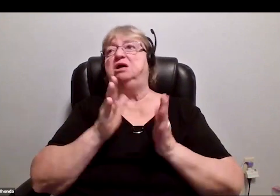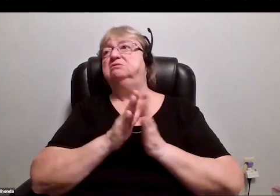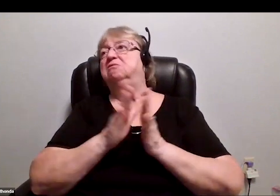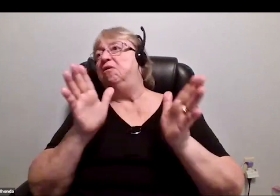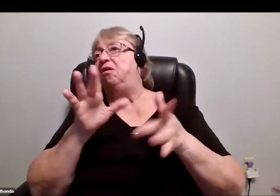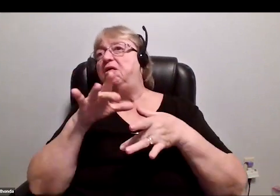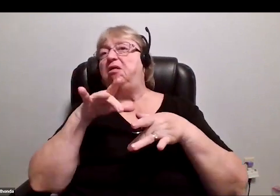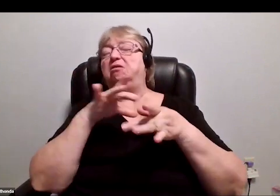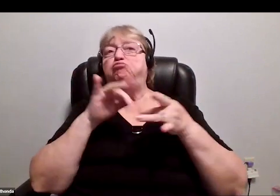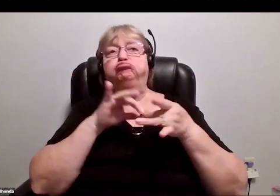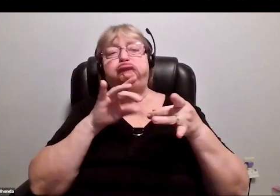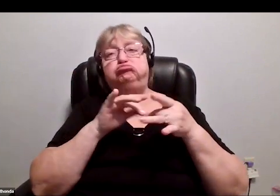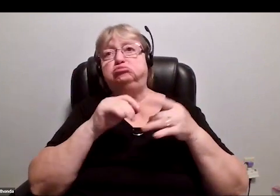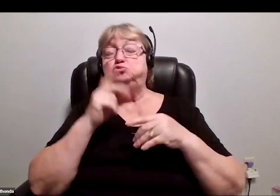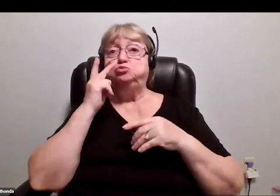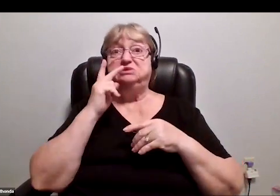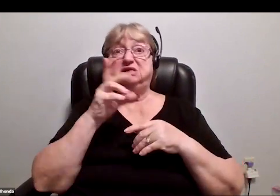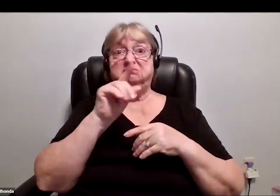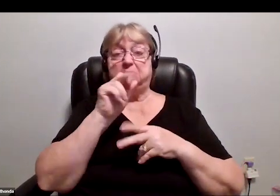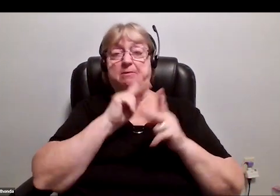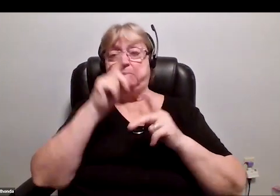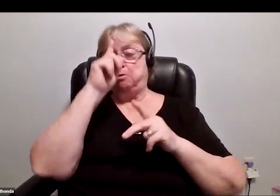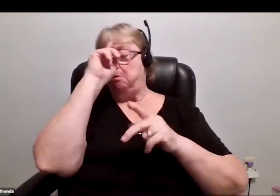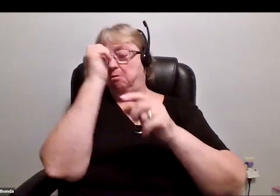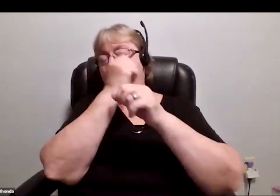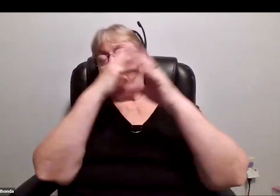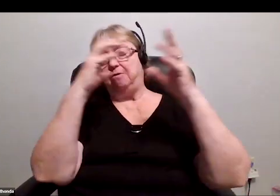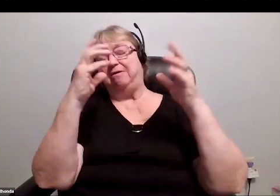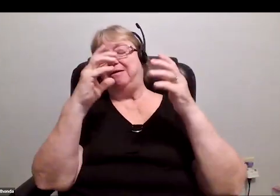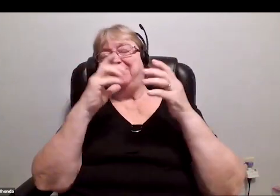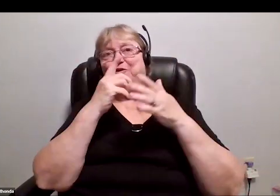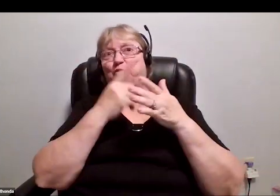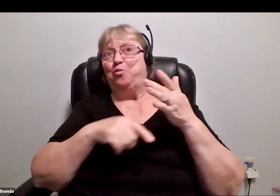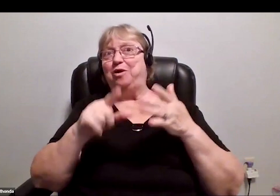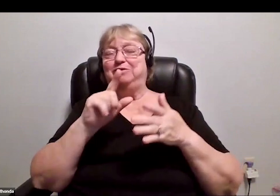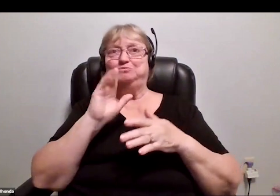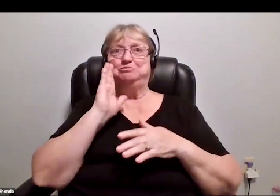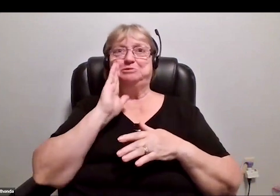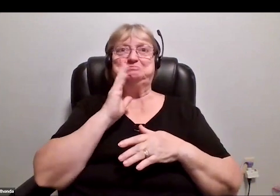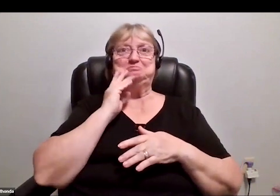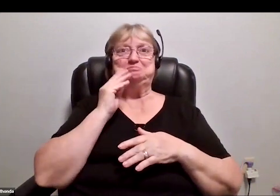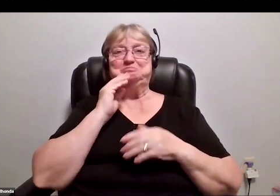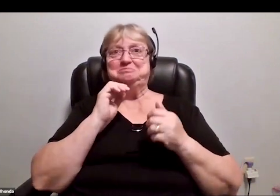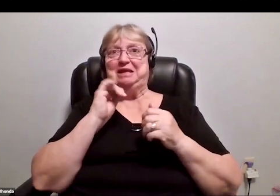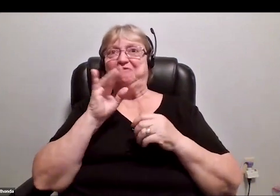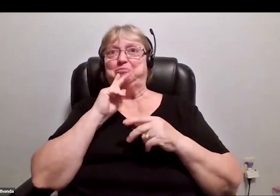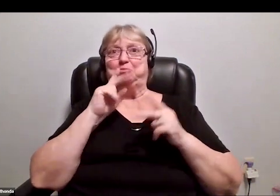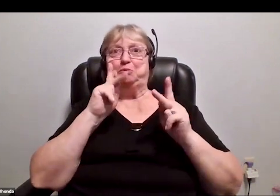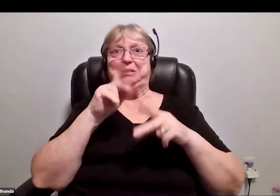disabled people imagining what it would be like if they were allowed into space programs or how not being allowed to think about space